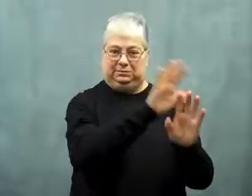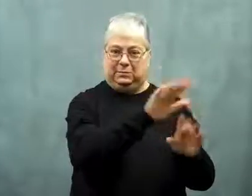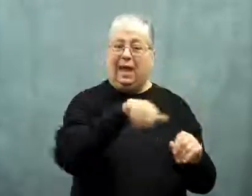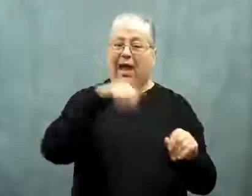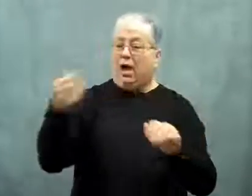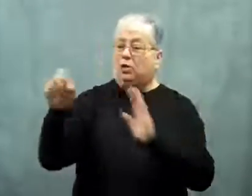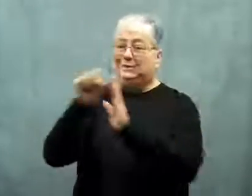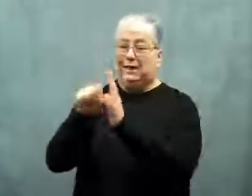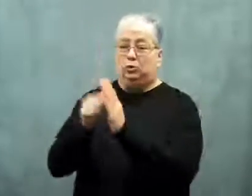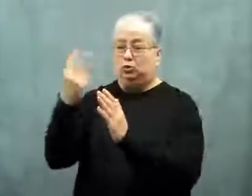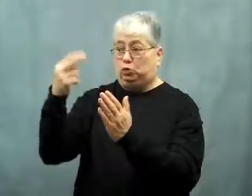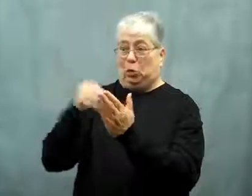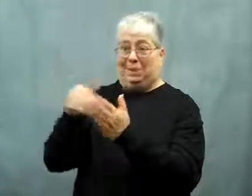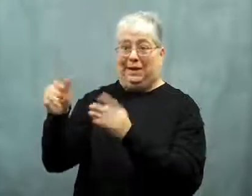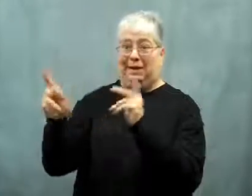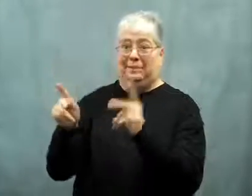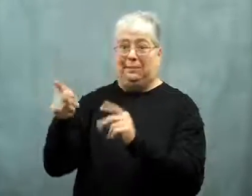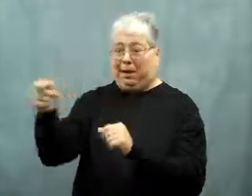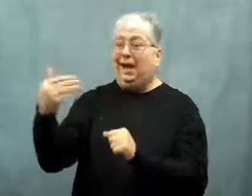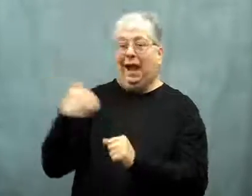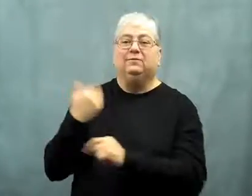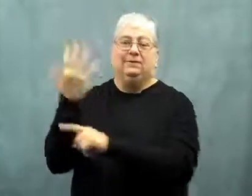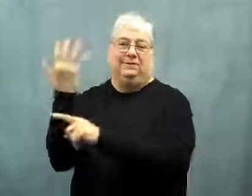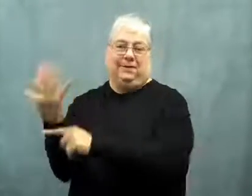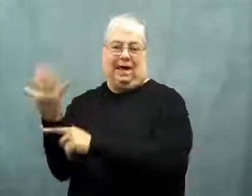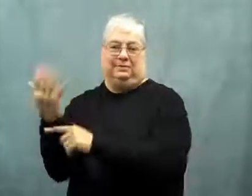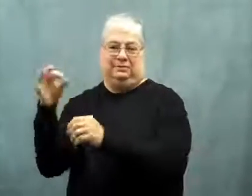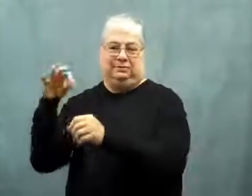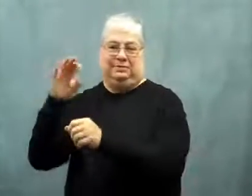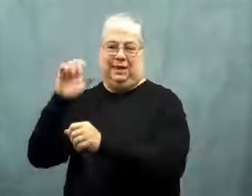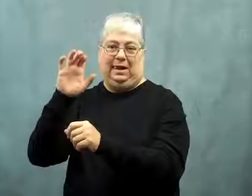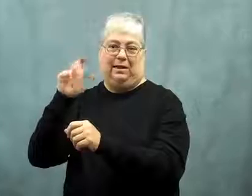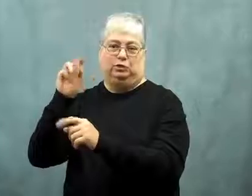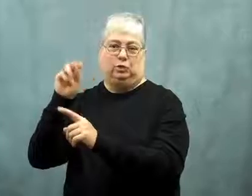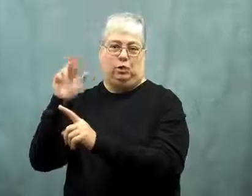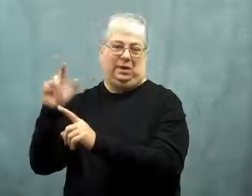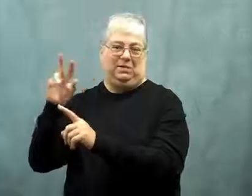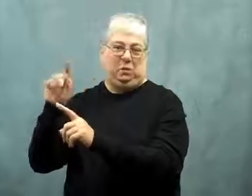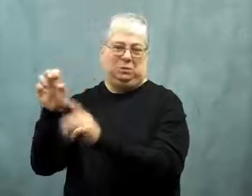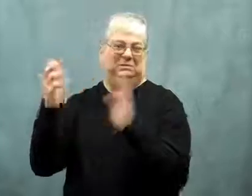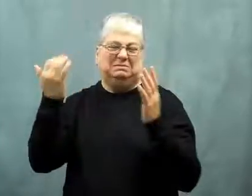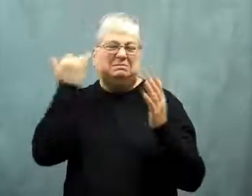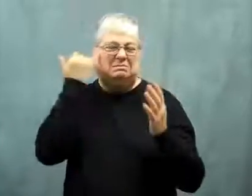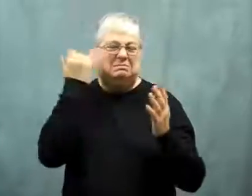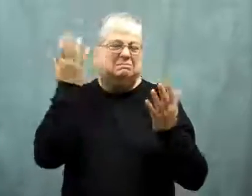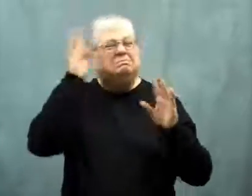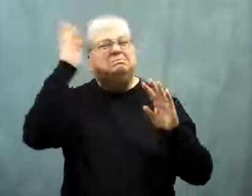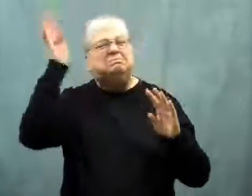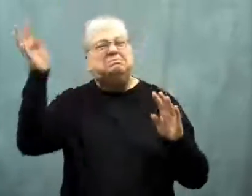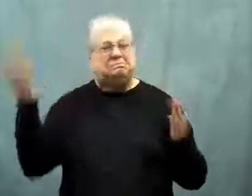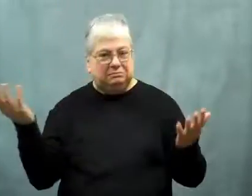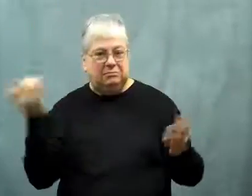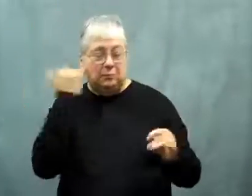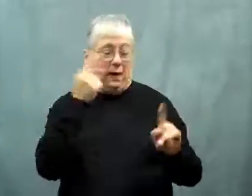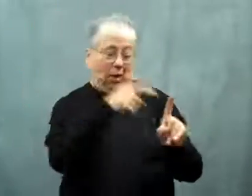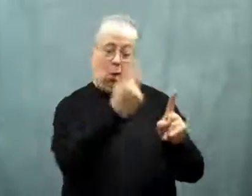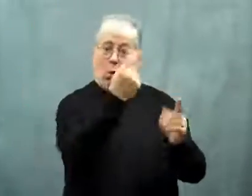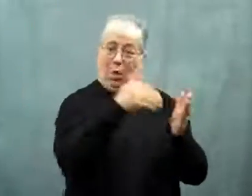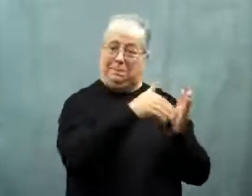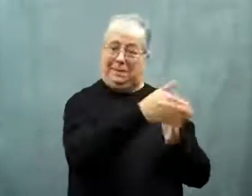The other one has two million people and five electoral votes.